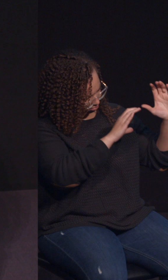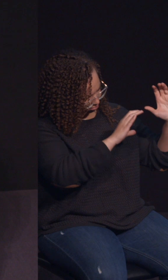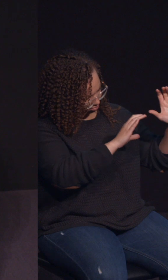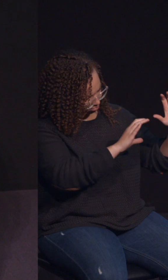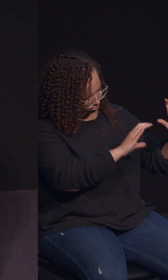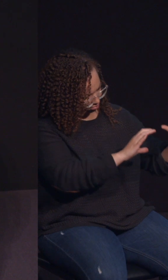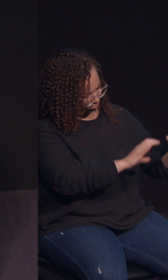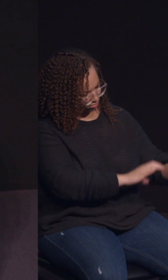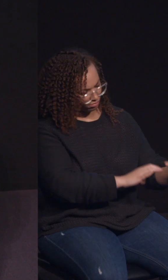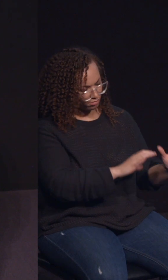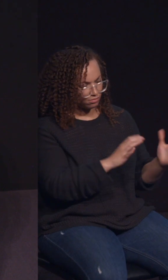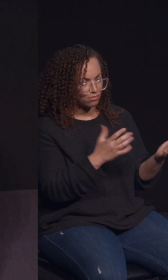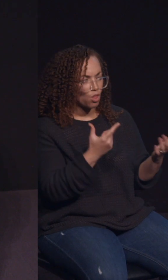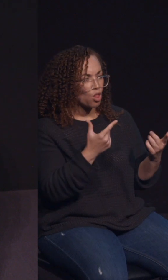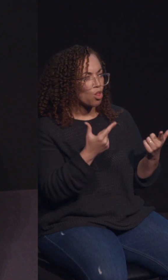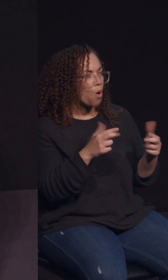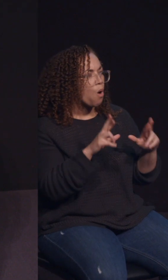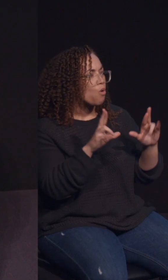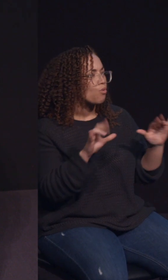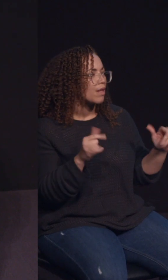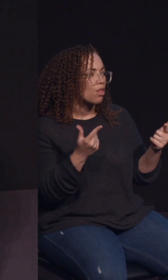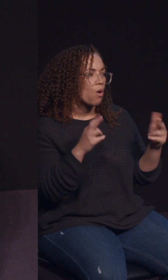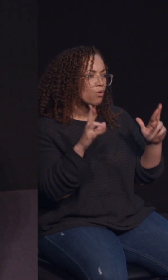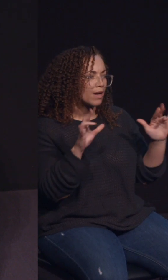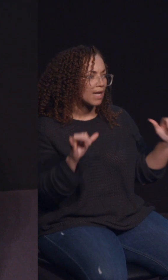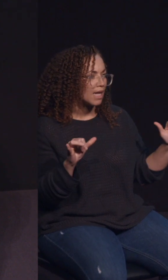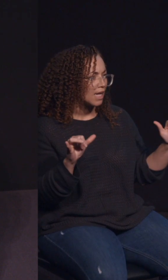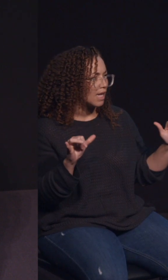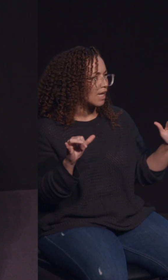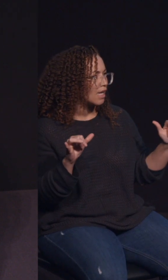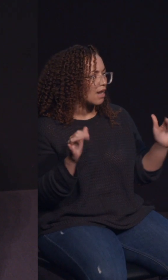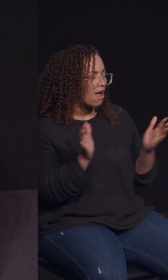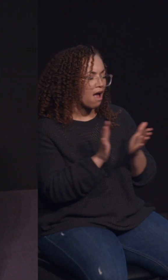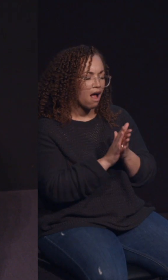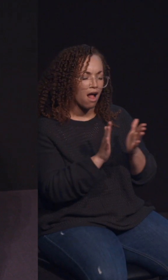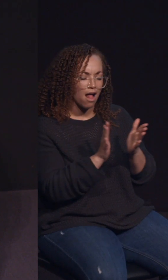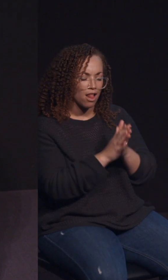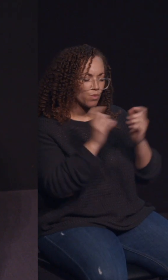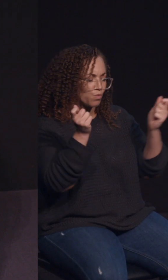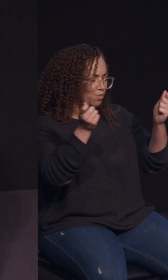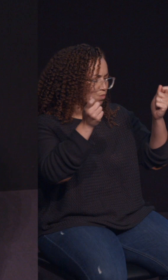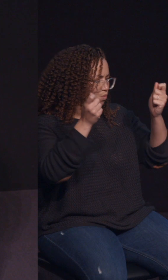Glory glory hallelujah